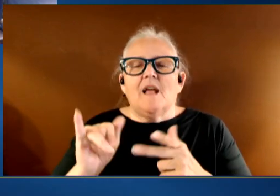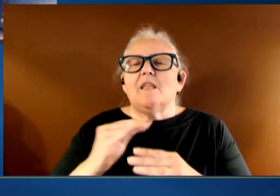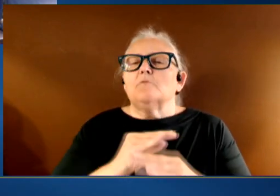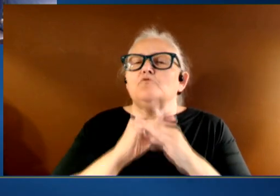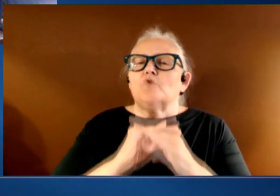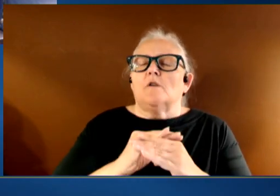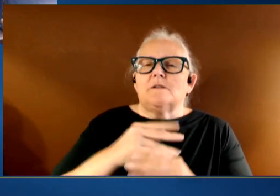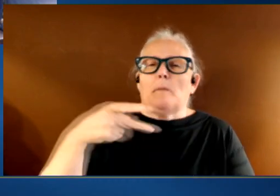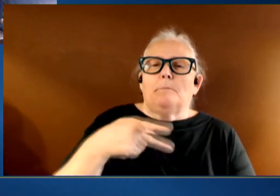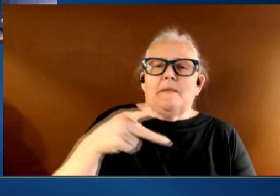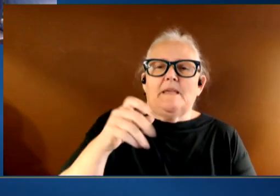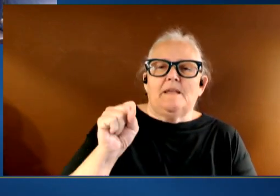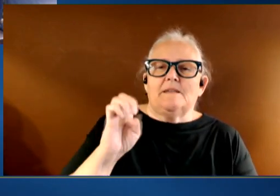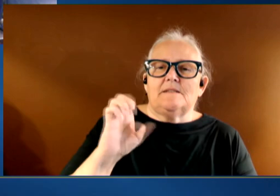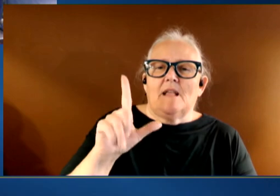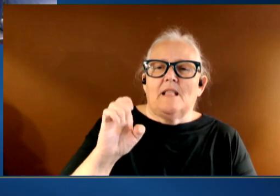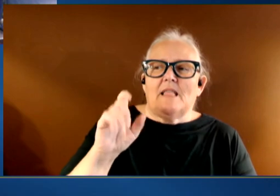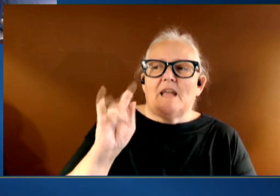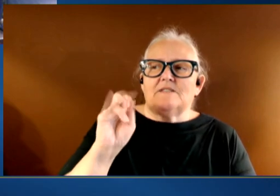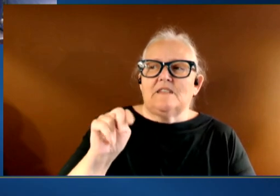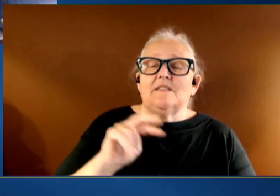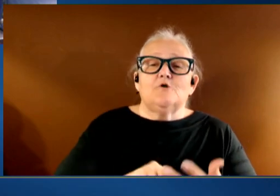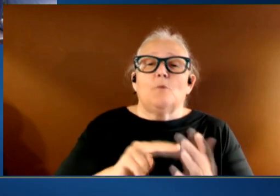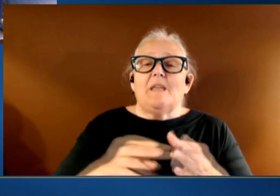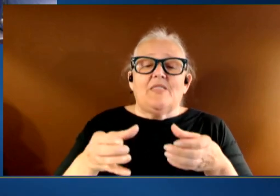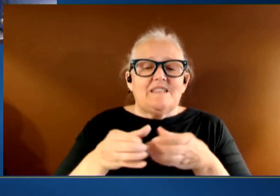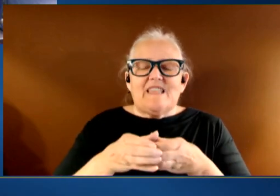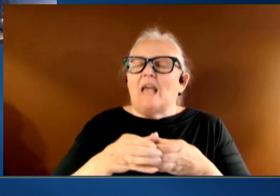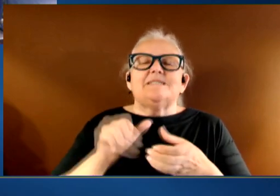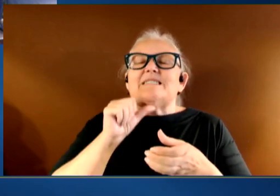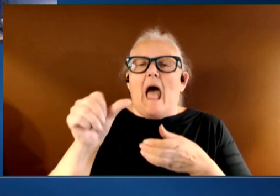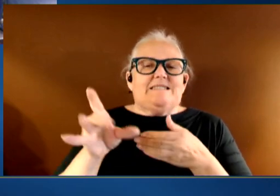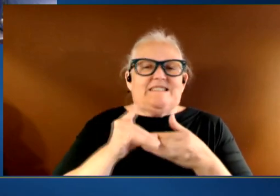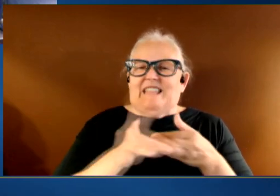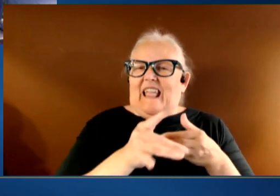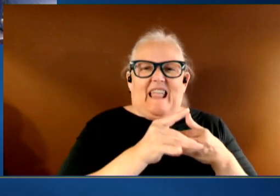which makes cells less adhesive or sticky. The drug was approved based on the decrease